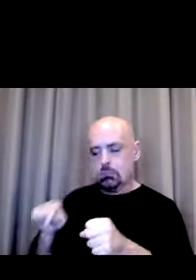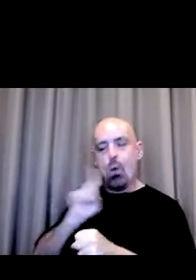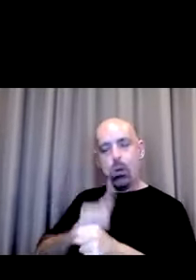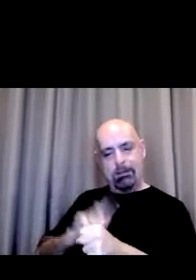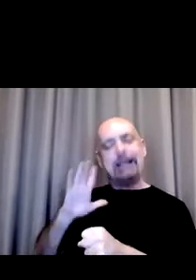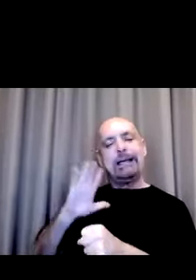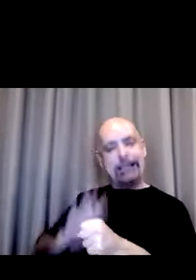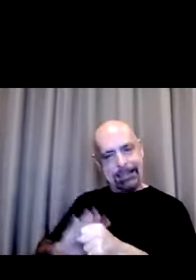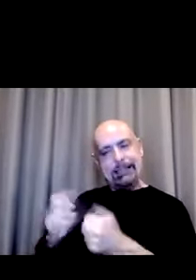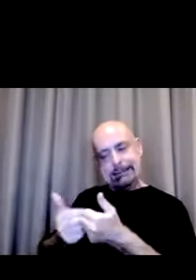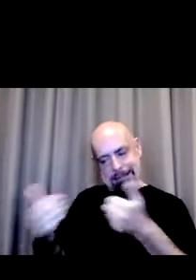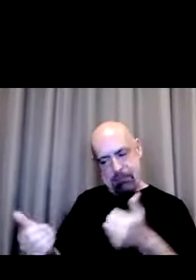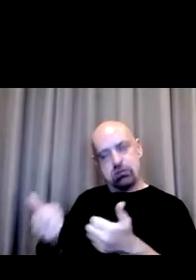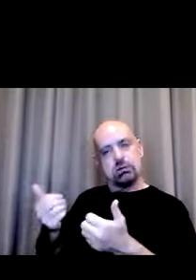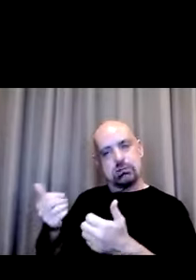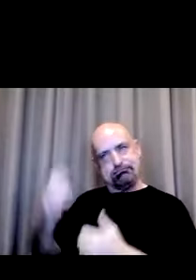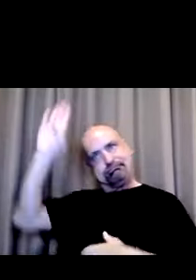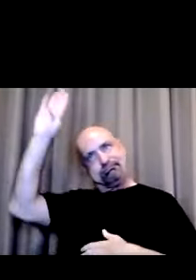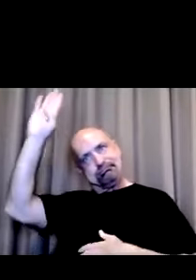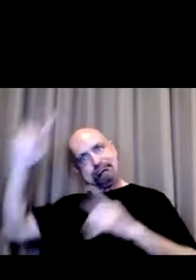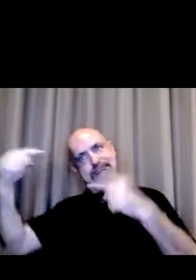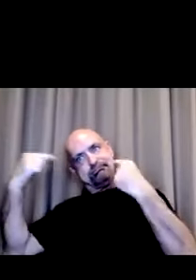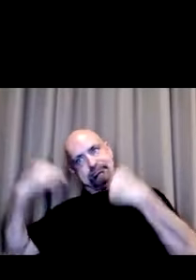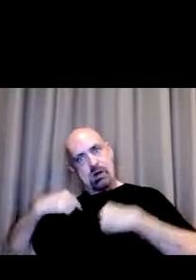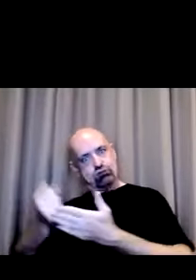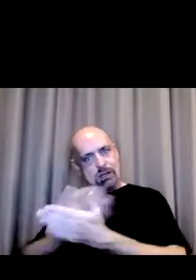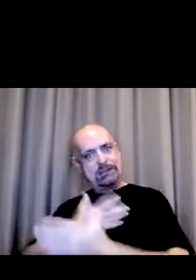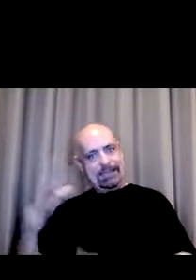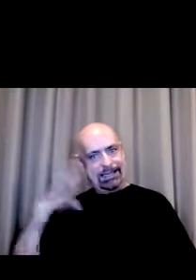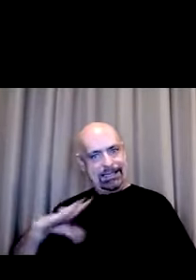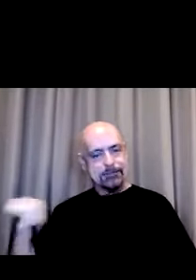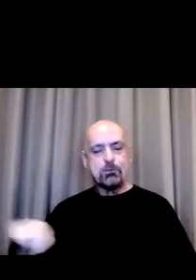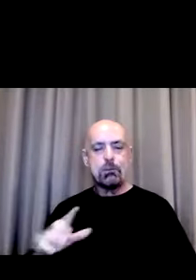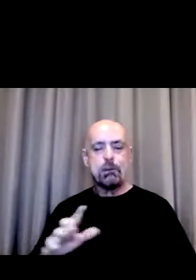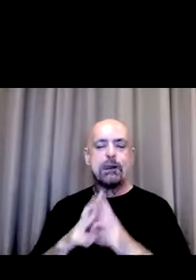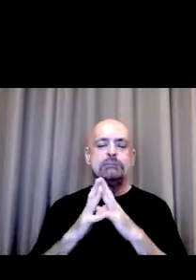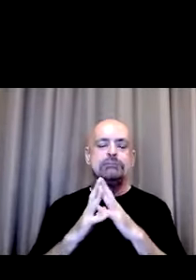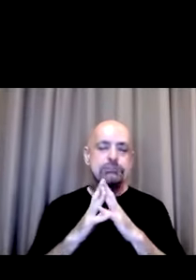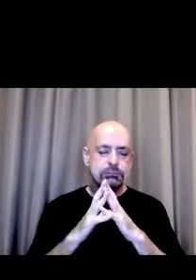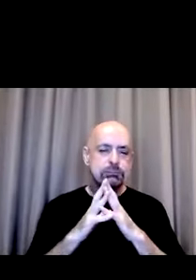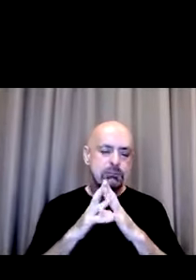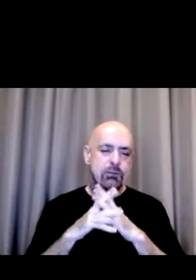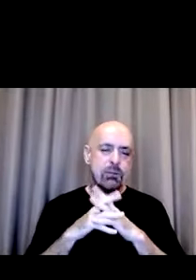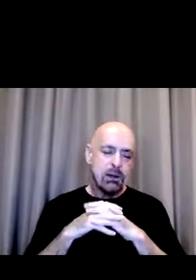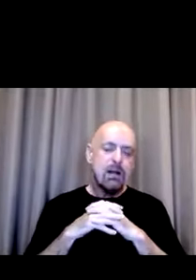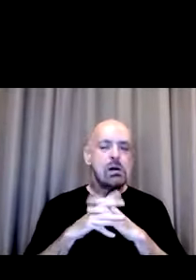clear articulation of the content of human rights